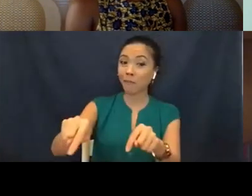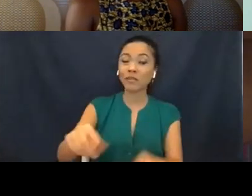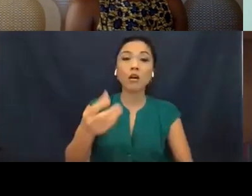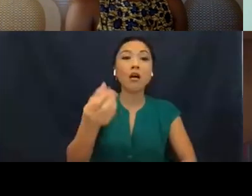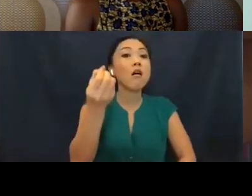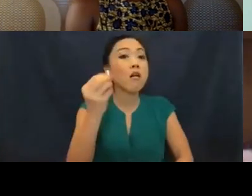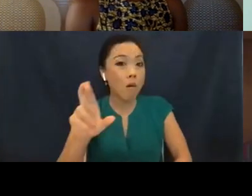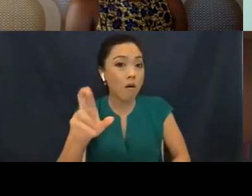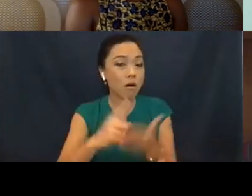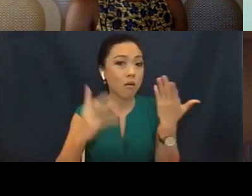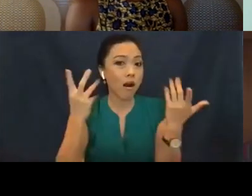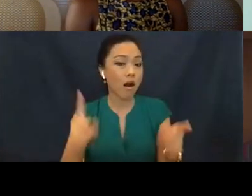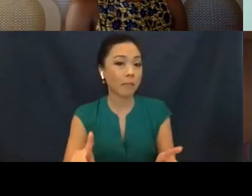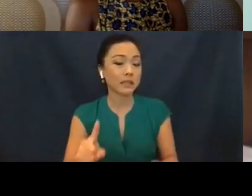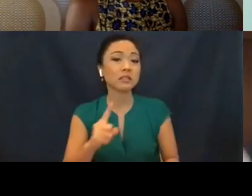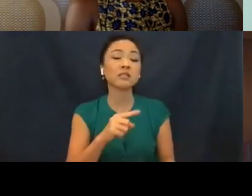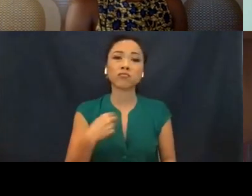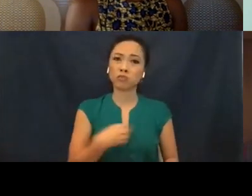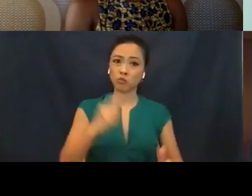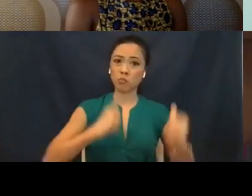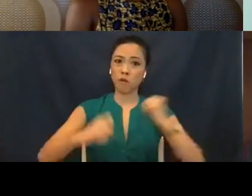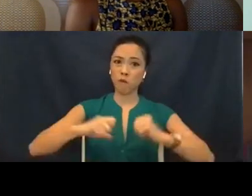performing live, but the venue is able to offer a